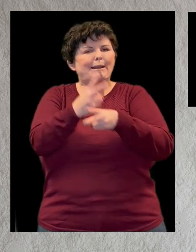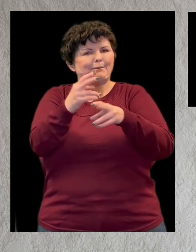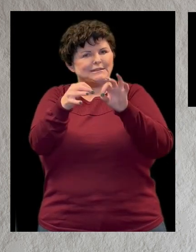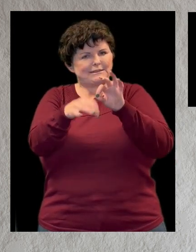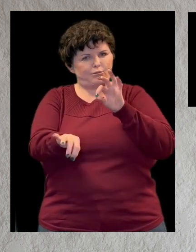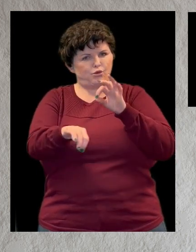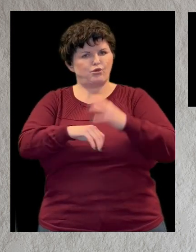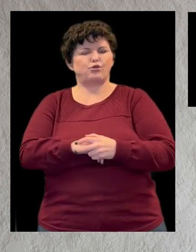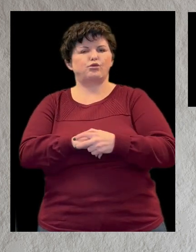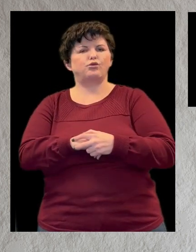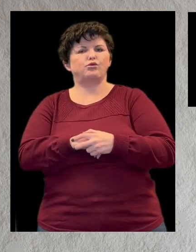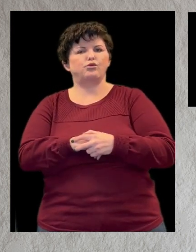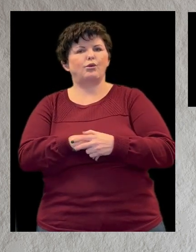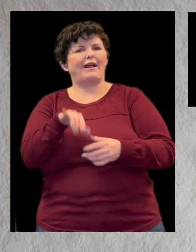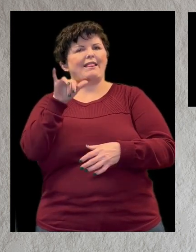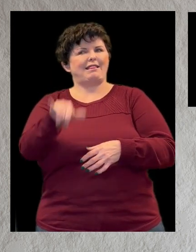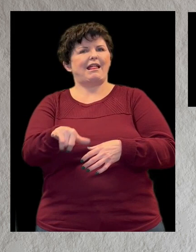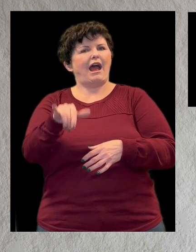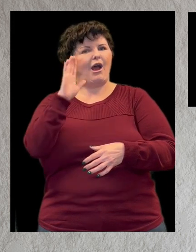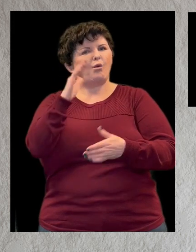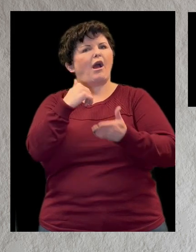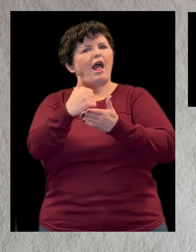and that helps keep things clear.